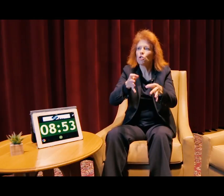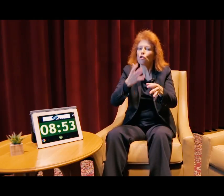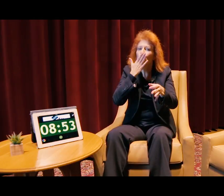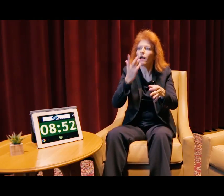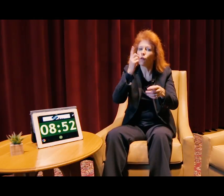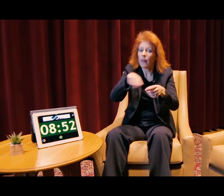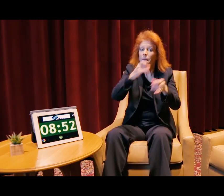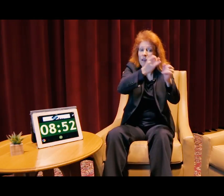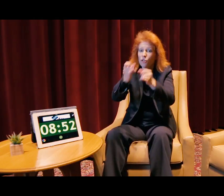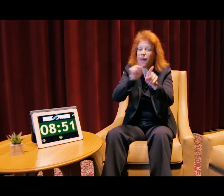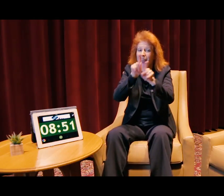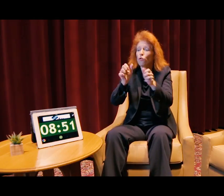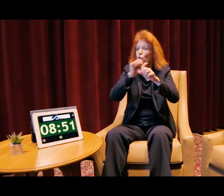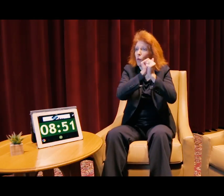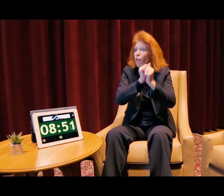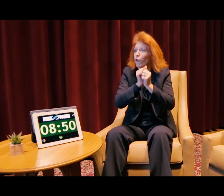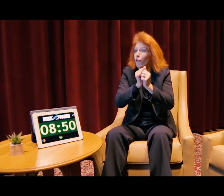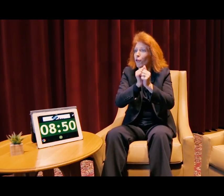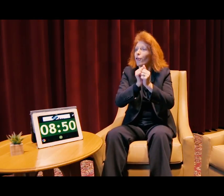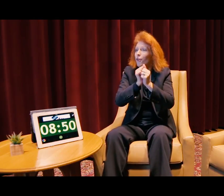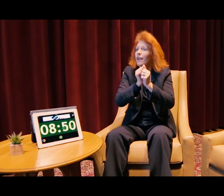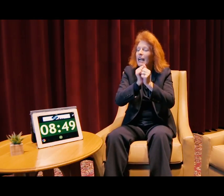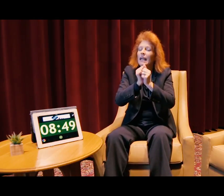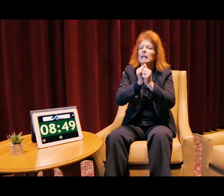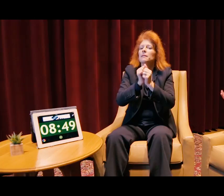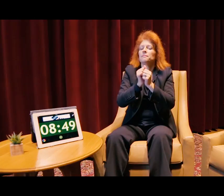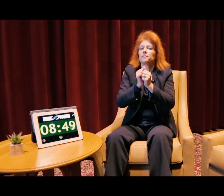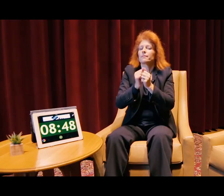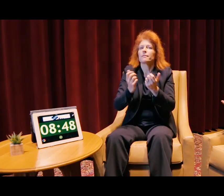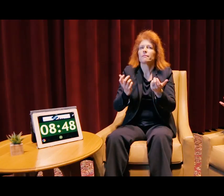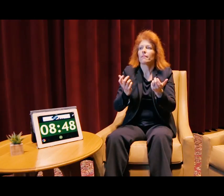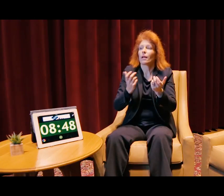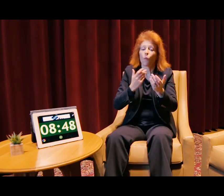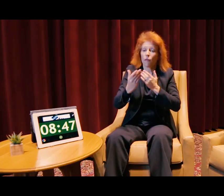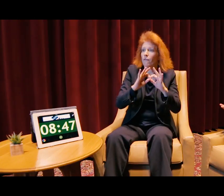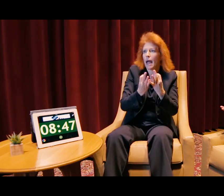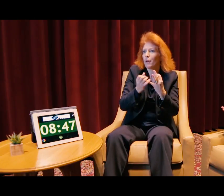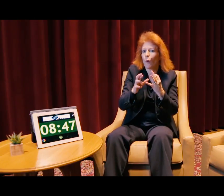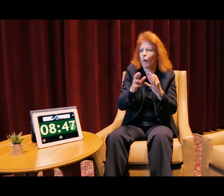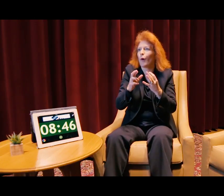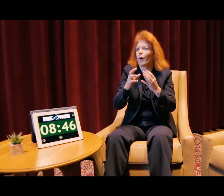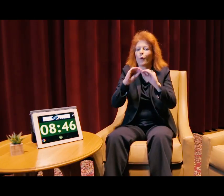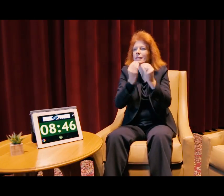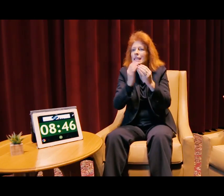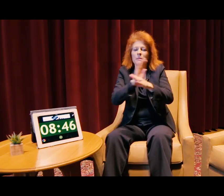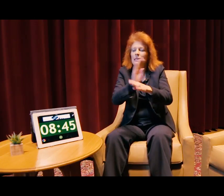as individuals but are part of a collective purpose, whether they're a family or an organization and a business,